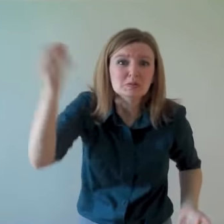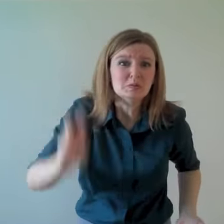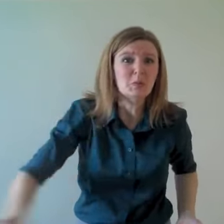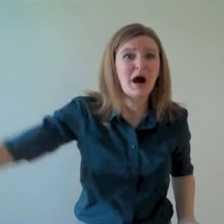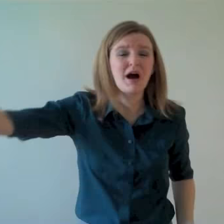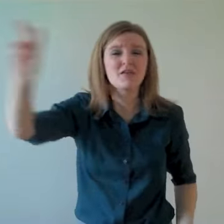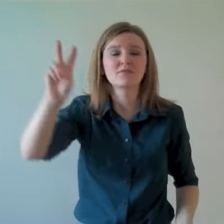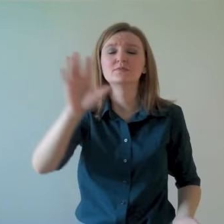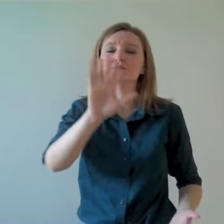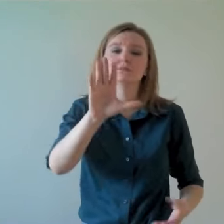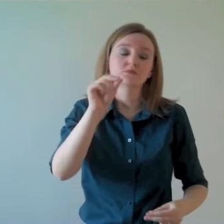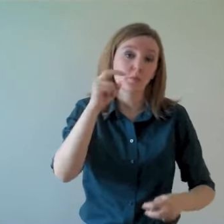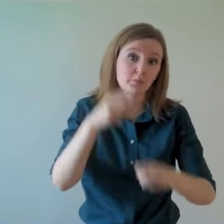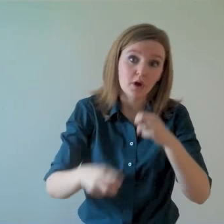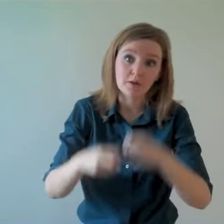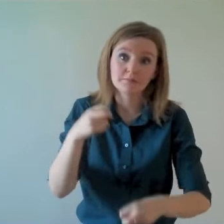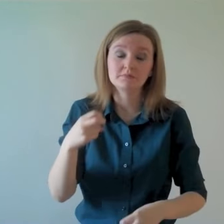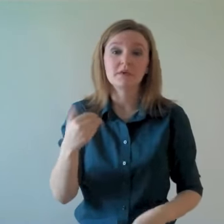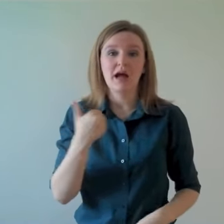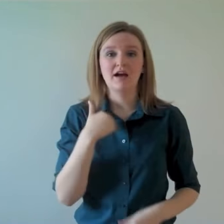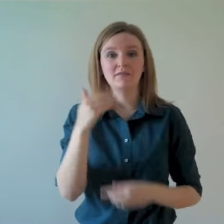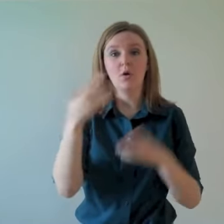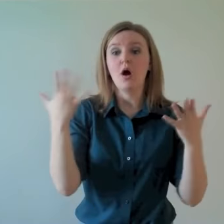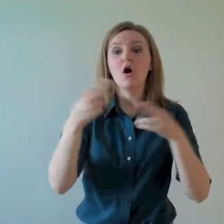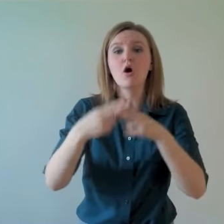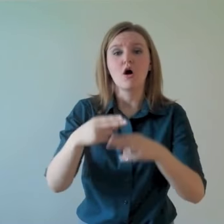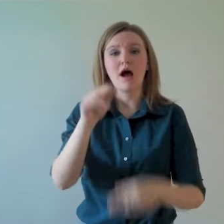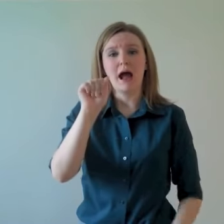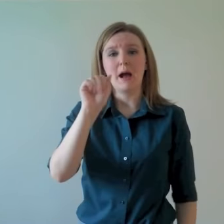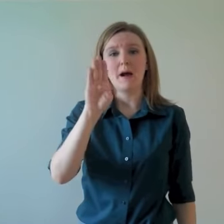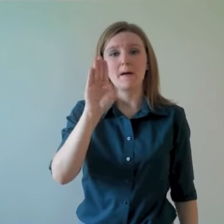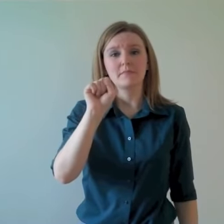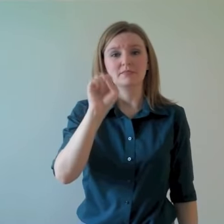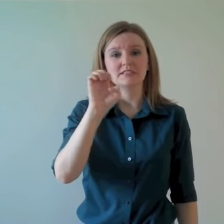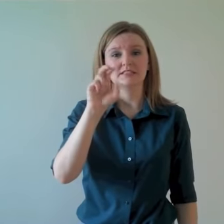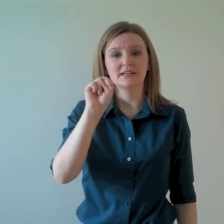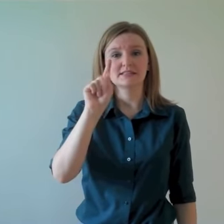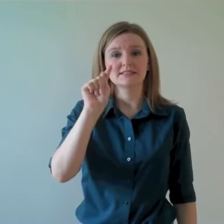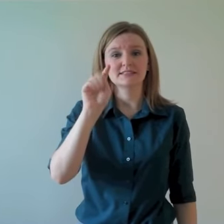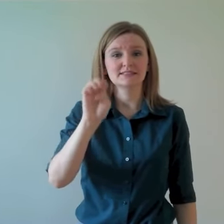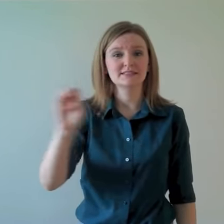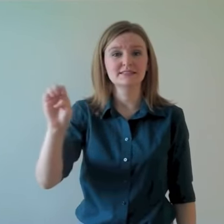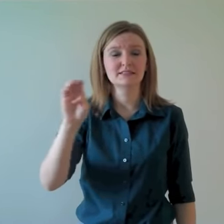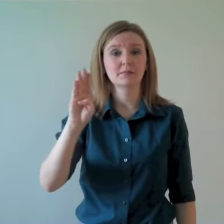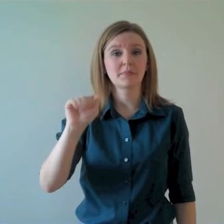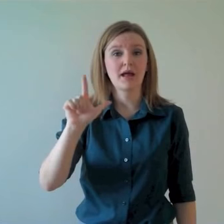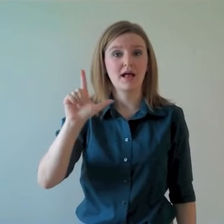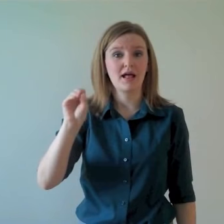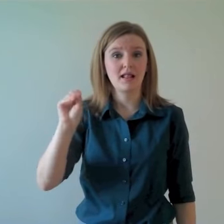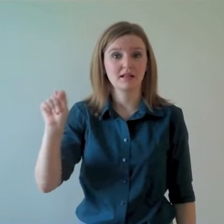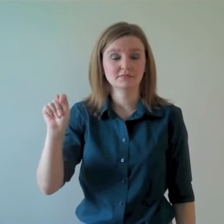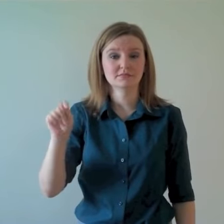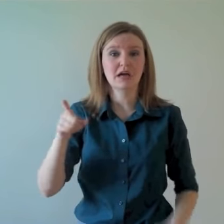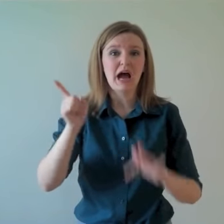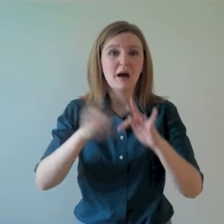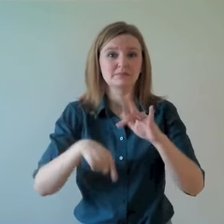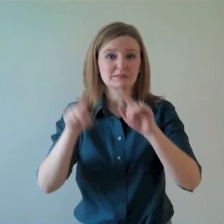I'm going to be traveling on vacation! No problem. We have what's called an absentee ballot.